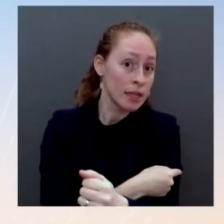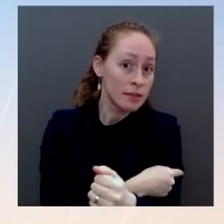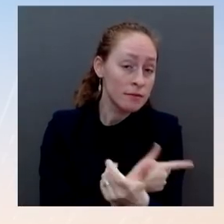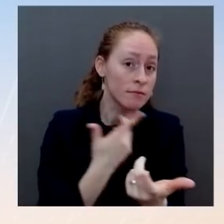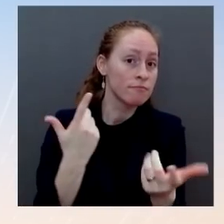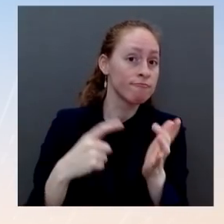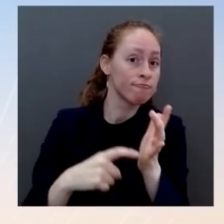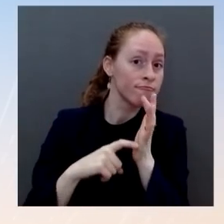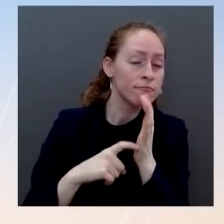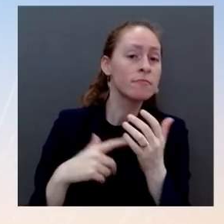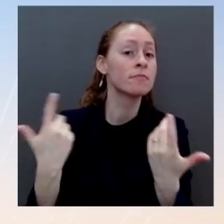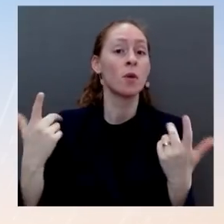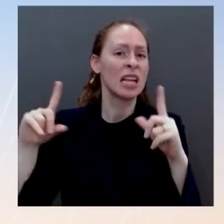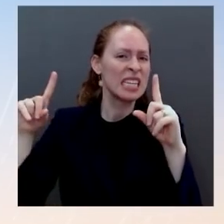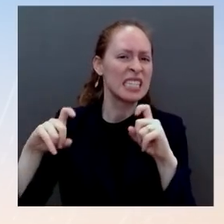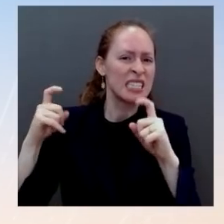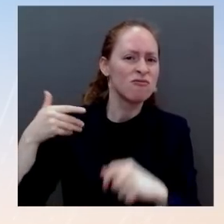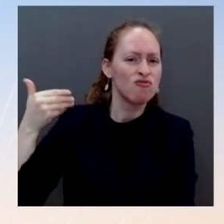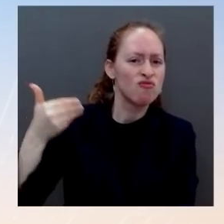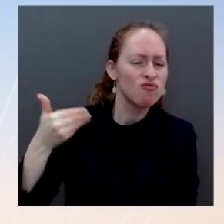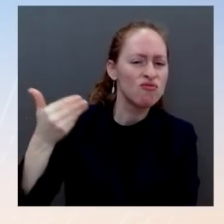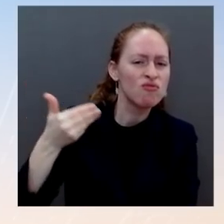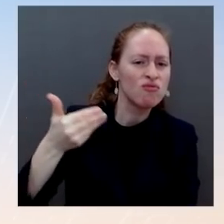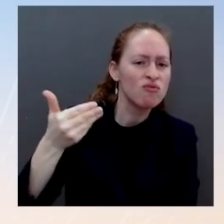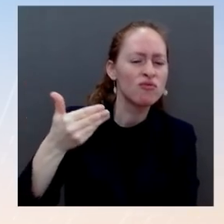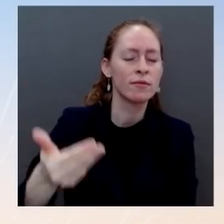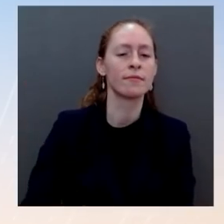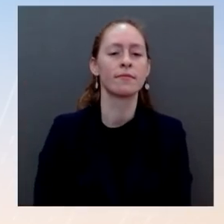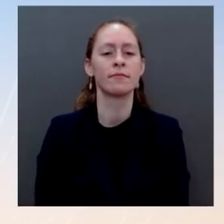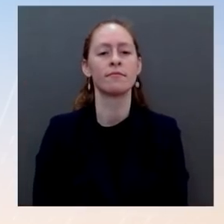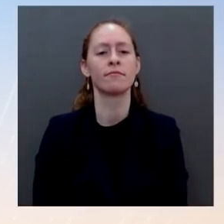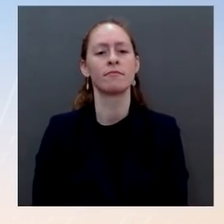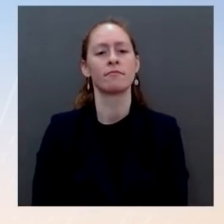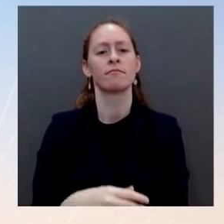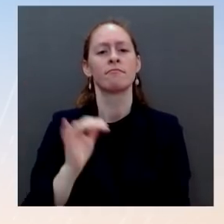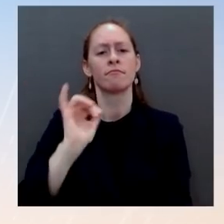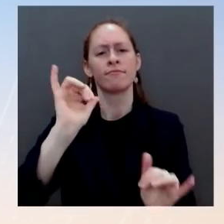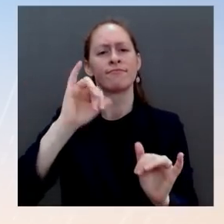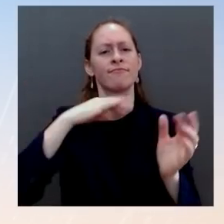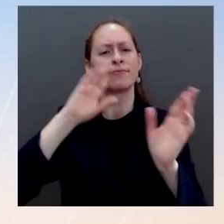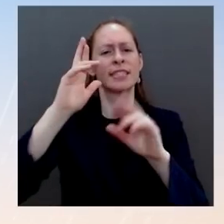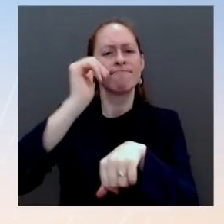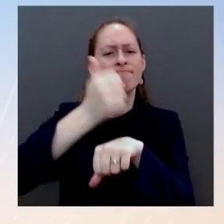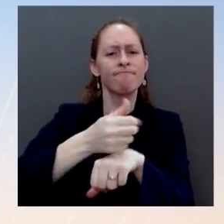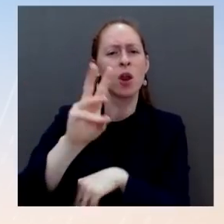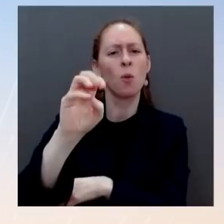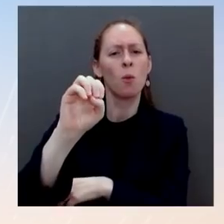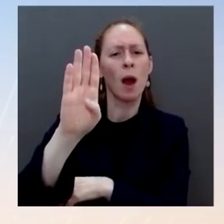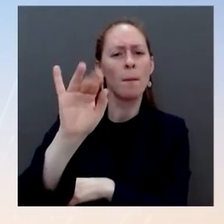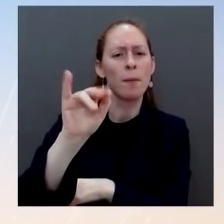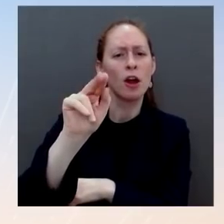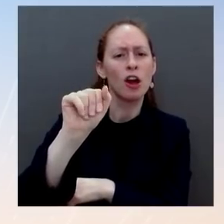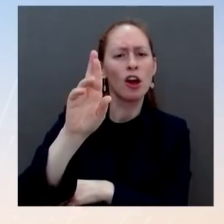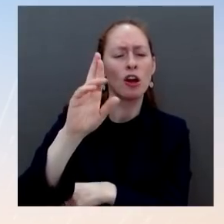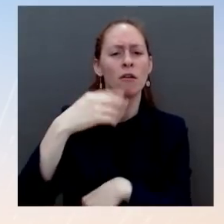employers, and information to help them come into compliance. We know OSHA's mission is to ensure every working person in the country